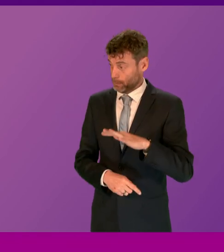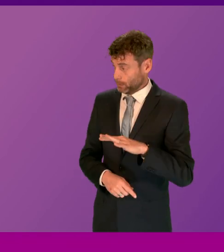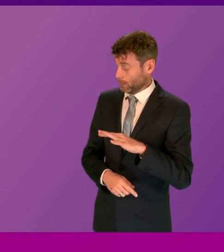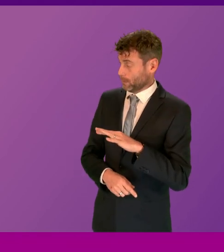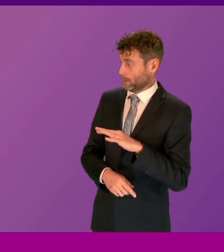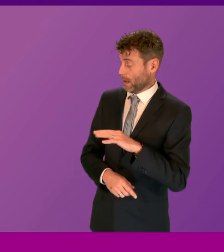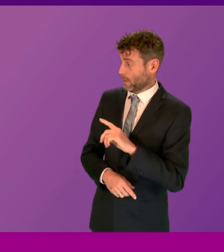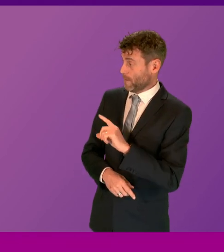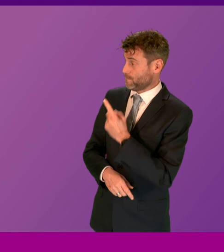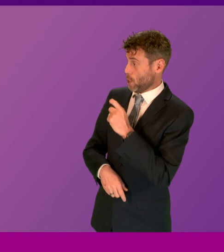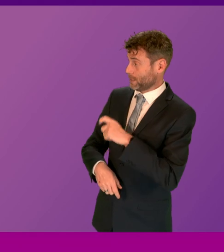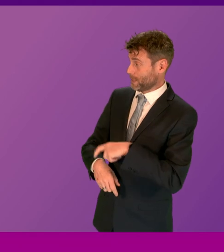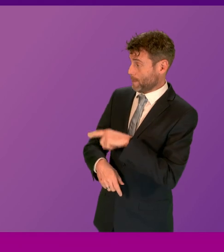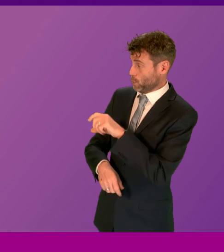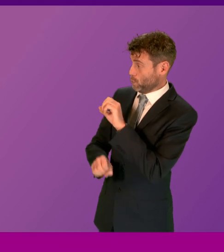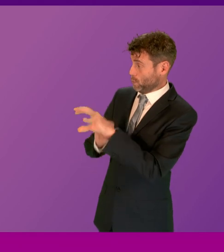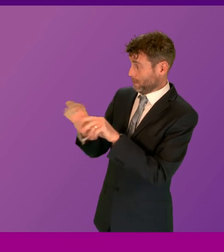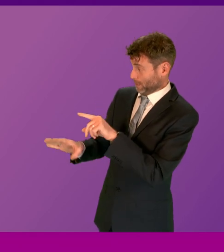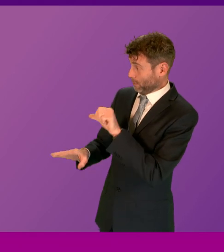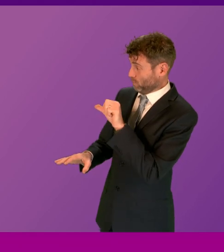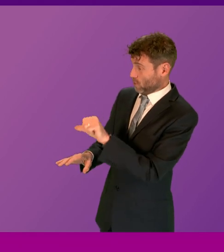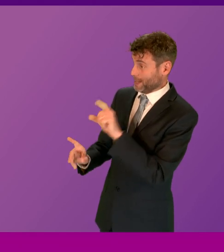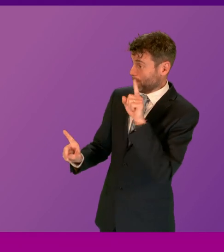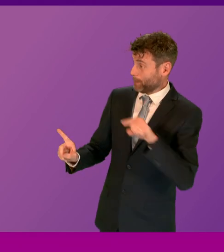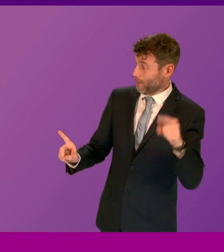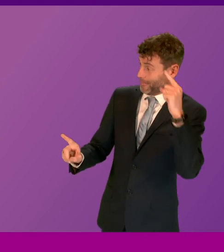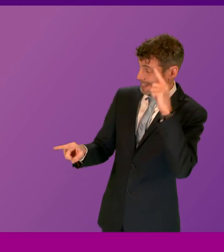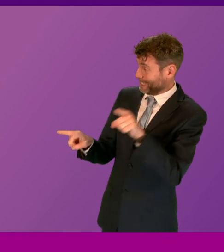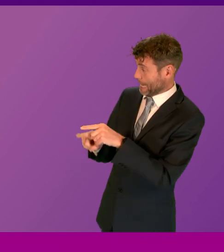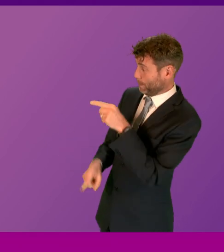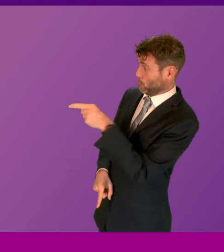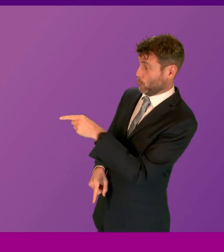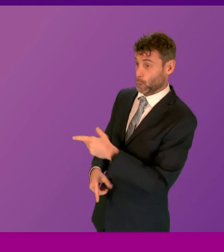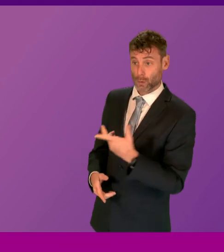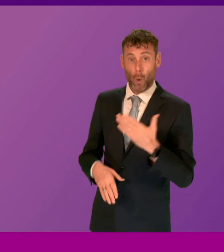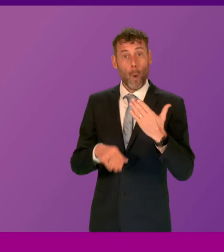It is so disastrous a betrayal of workers in the north-east that, apparently, Douglas